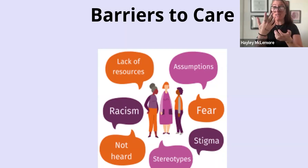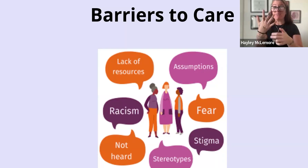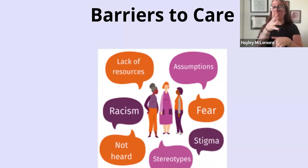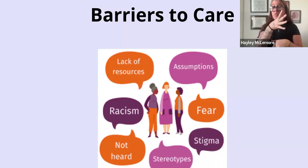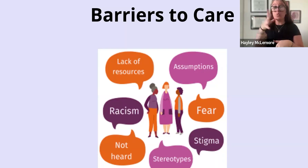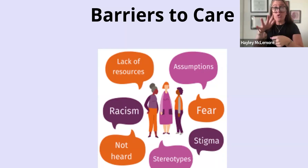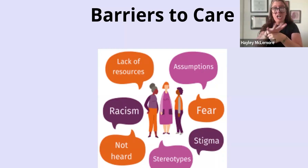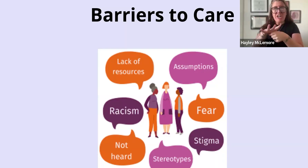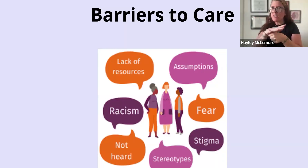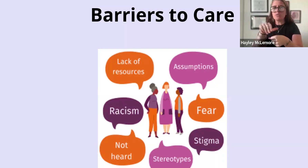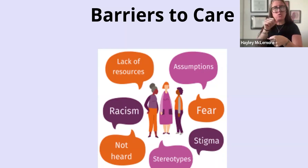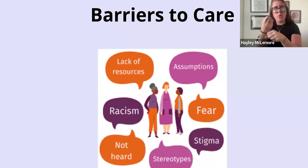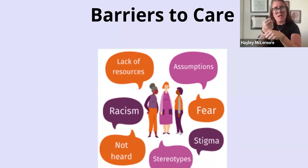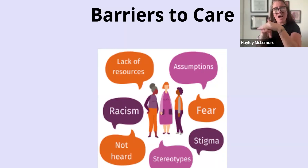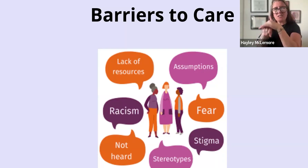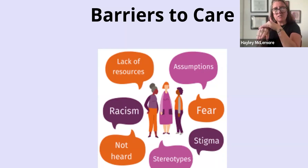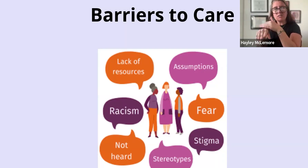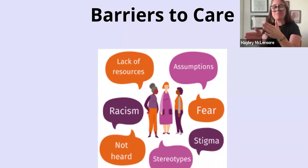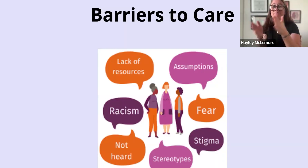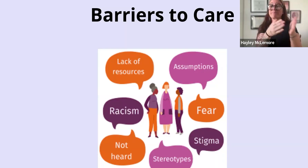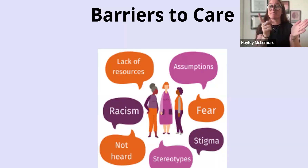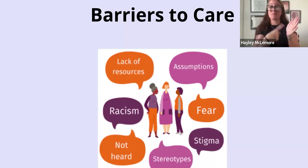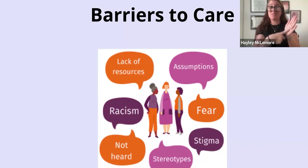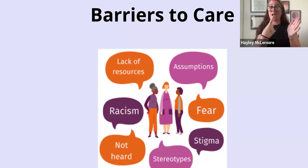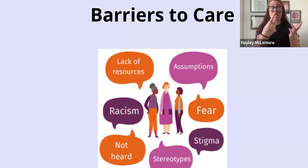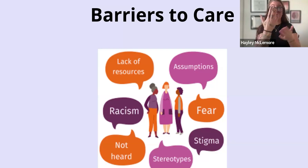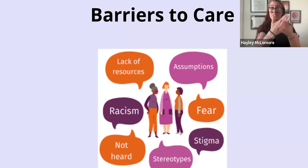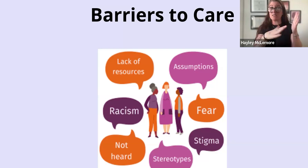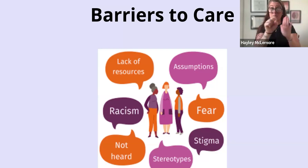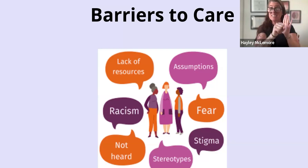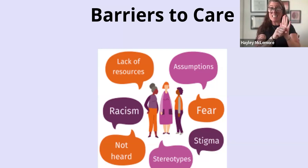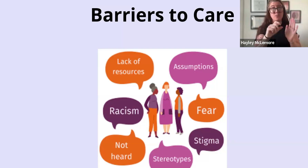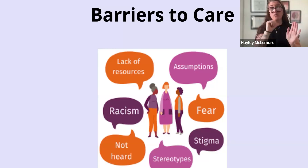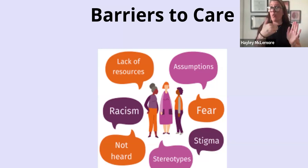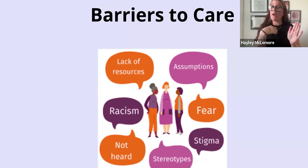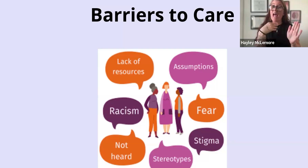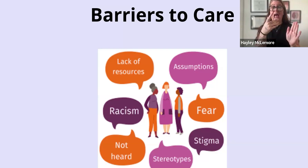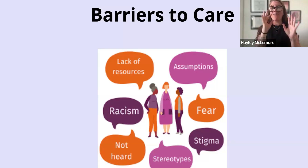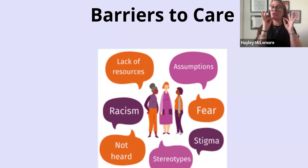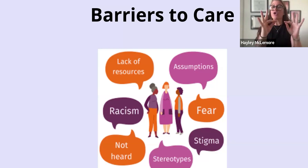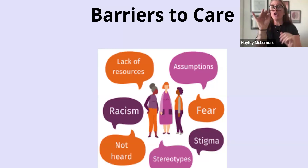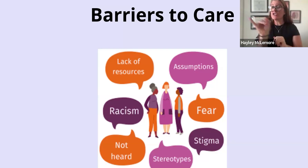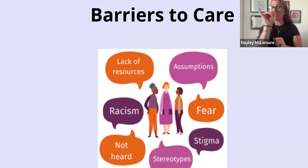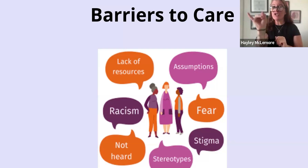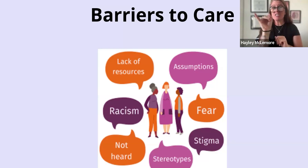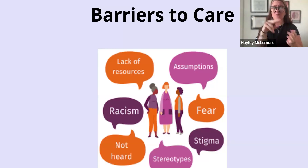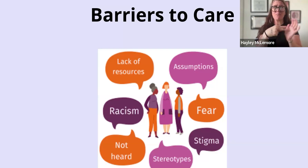In my work, I notice that oftentimes in rural areas, those folks are not getting access. And there are some states